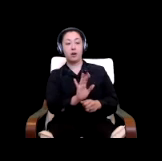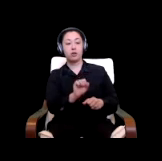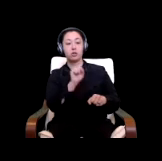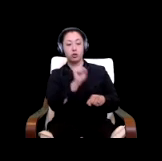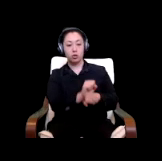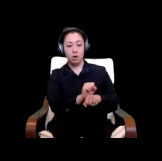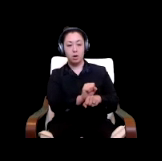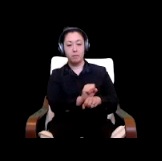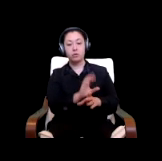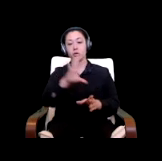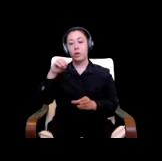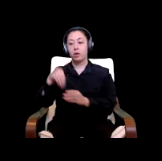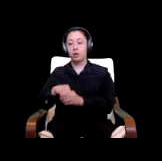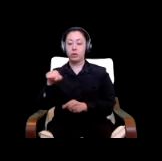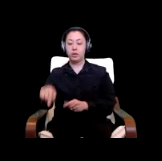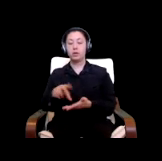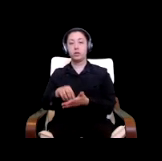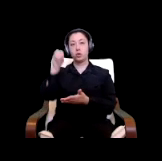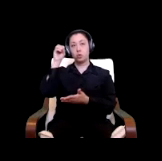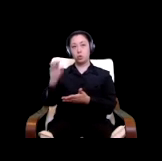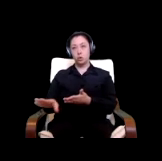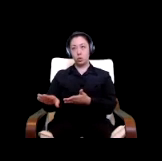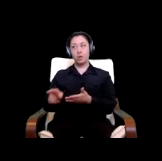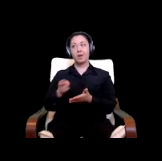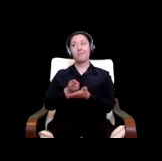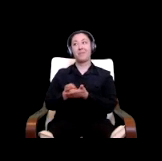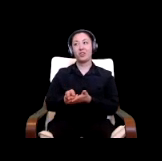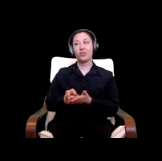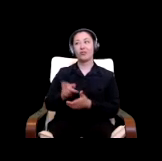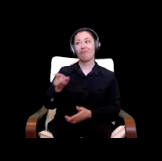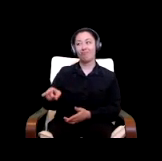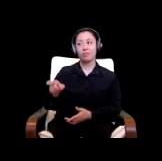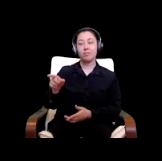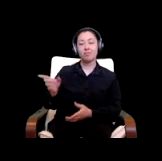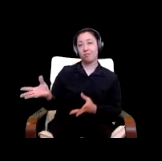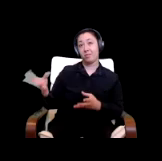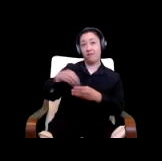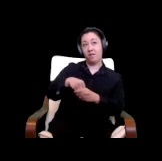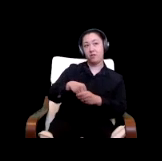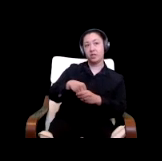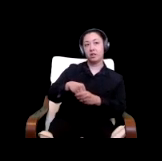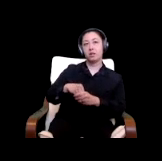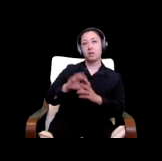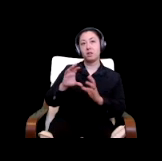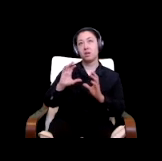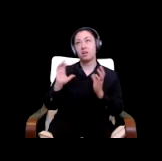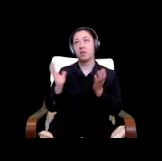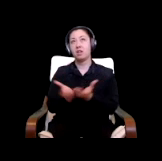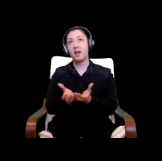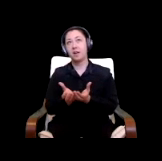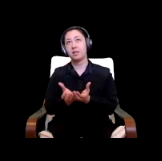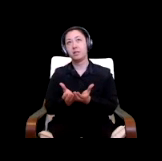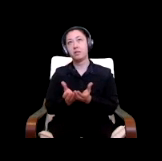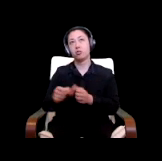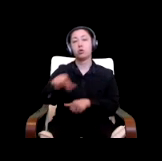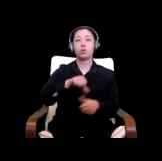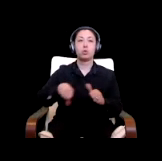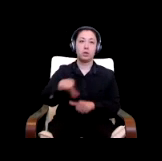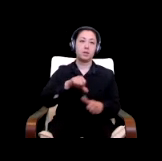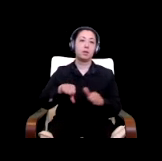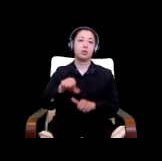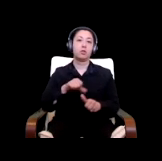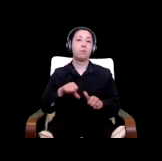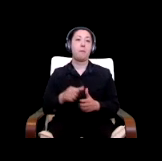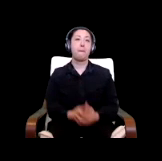and make sure they are involved in the classroom socialization.